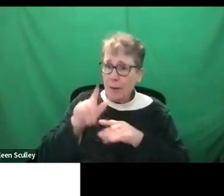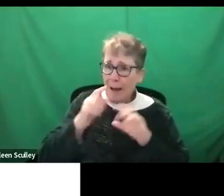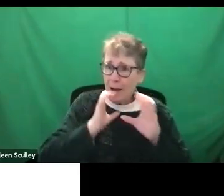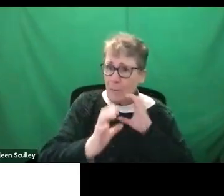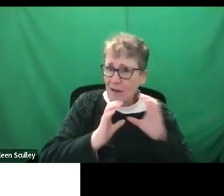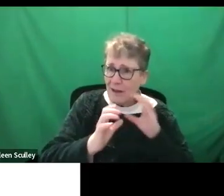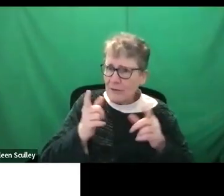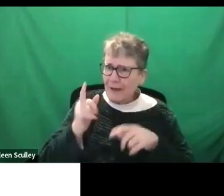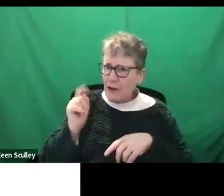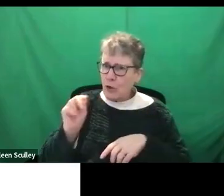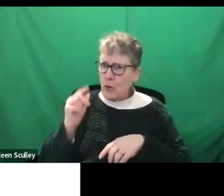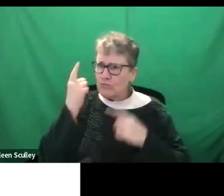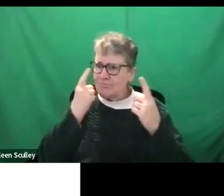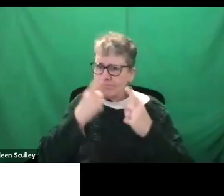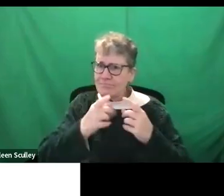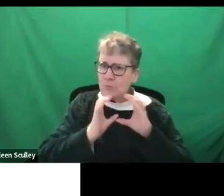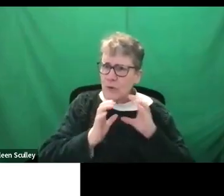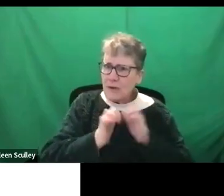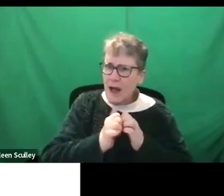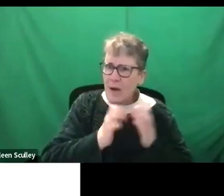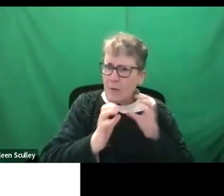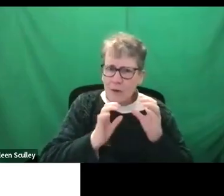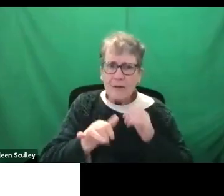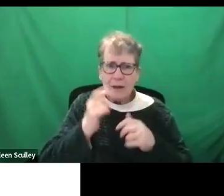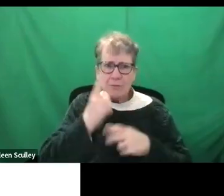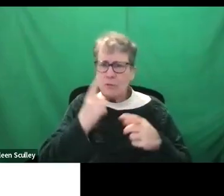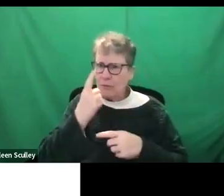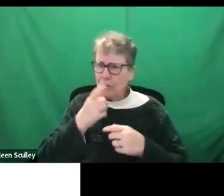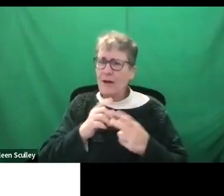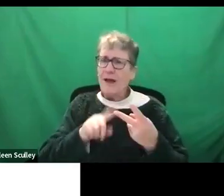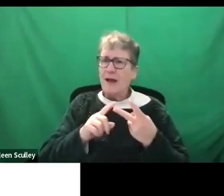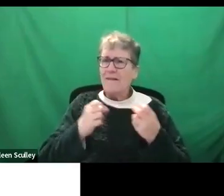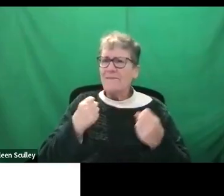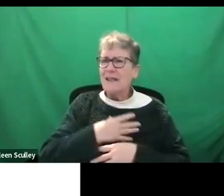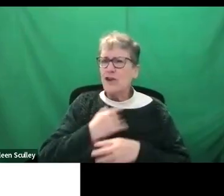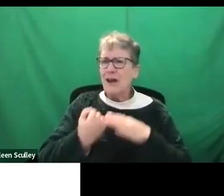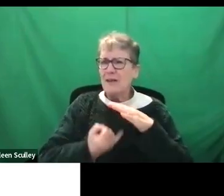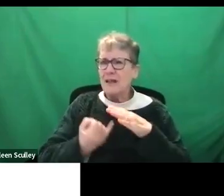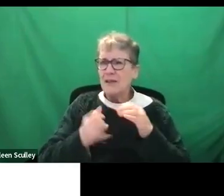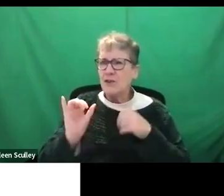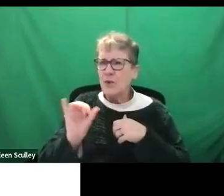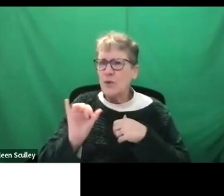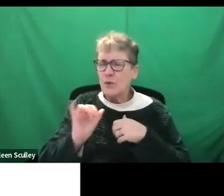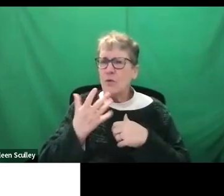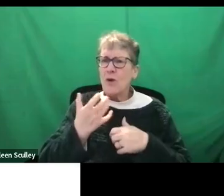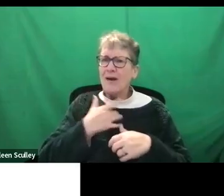Like I mentioned, that grief and uncertainty is a lot for those families to handle. They worry about communication.